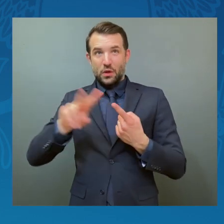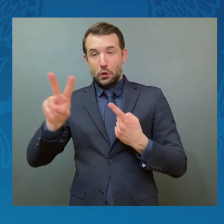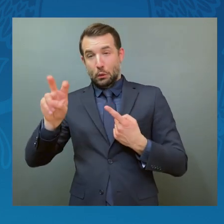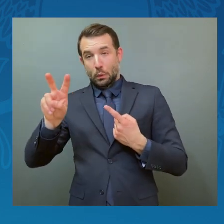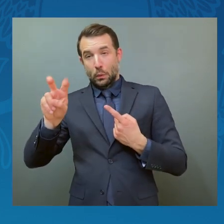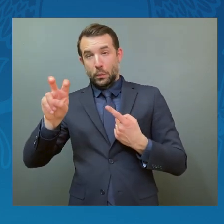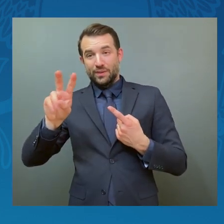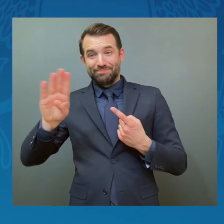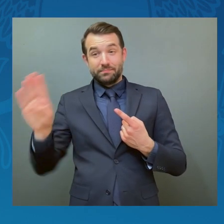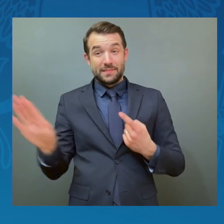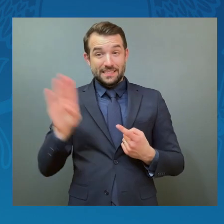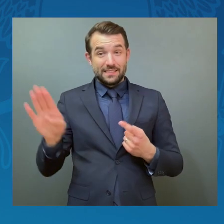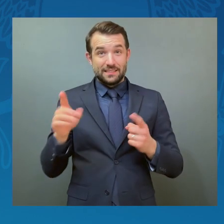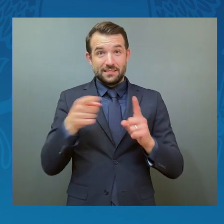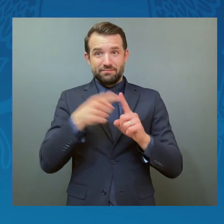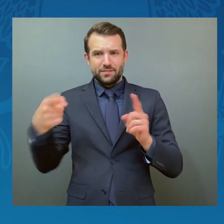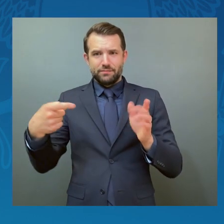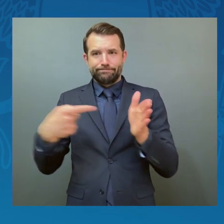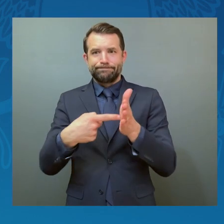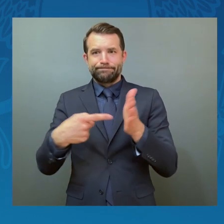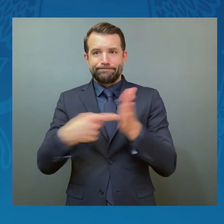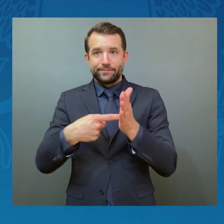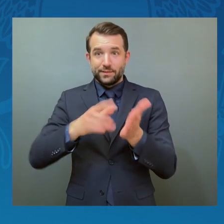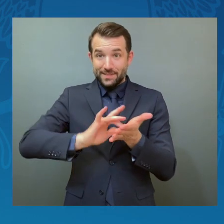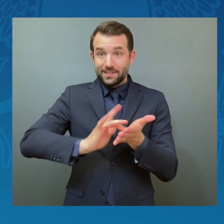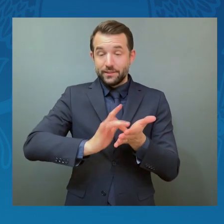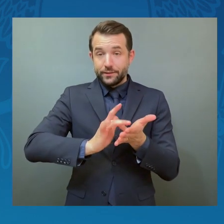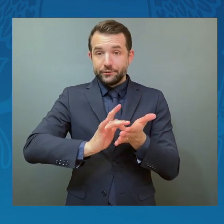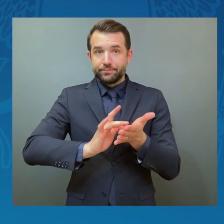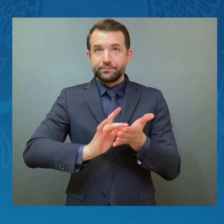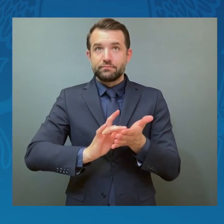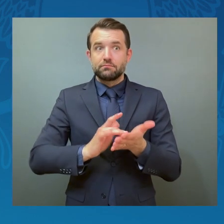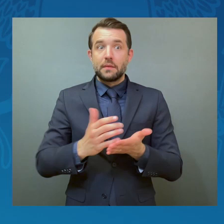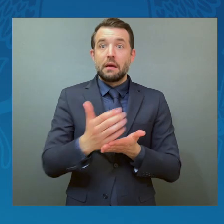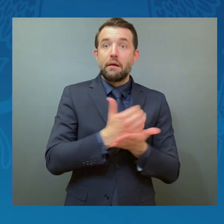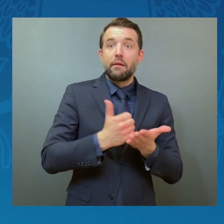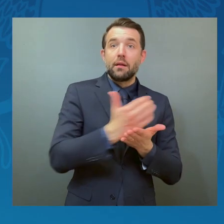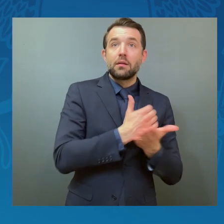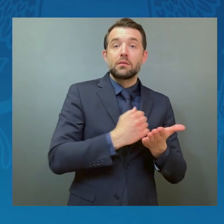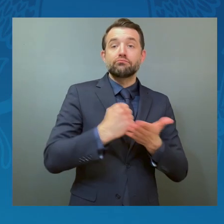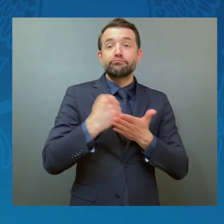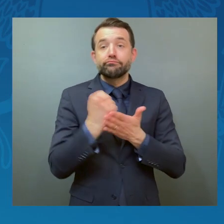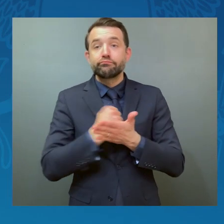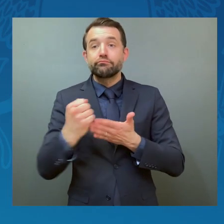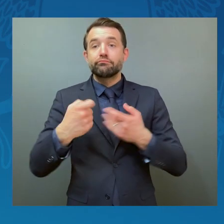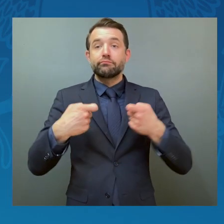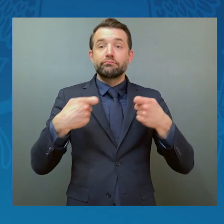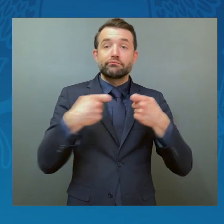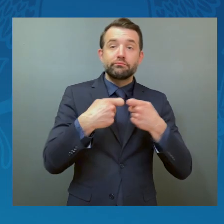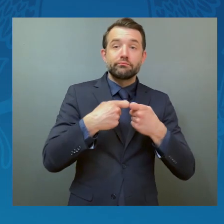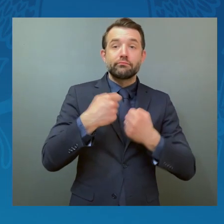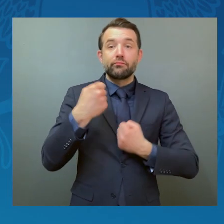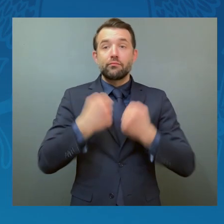Medical debt surpasses collections from credit cards, utilities, auto loans, and so much more,